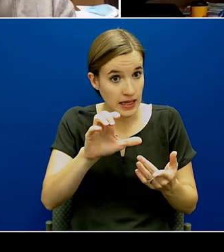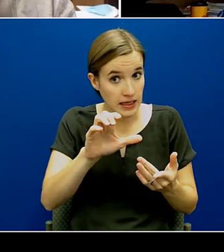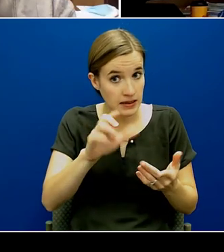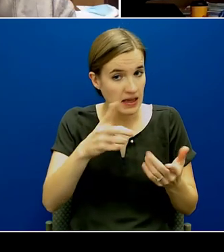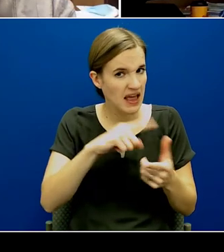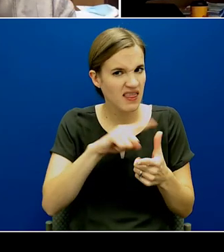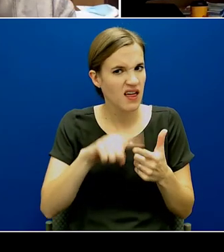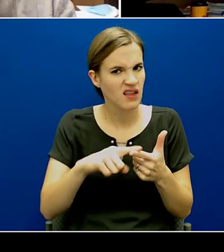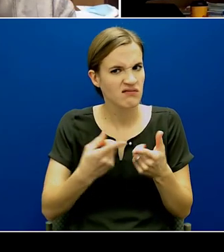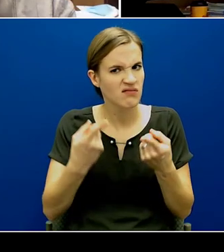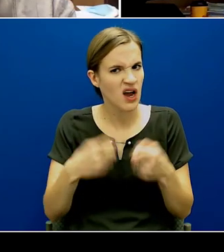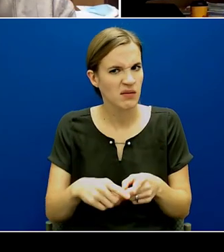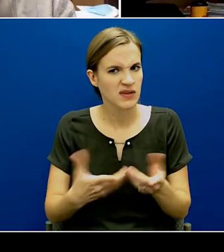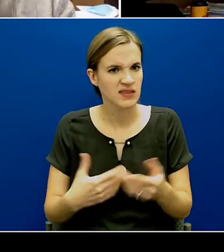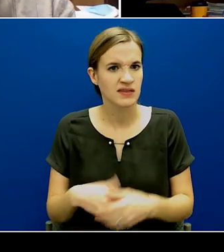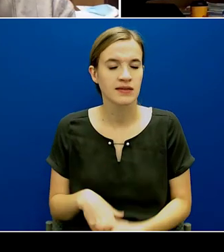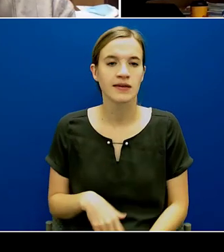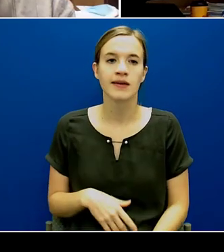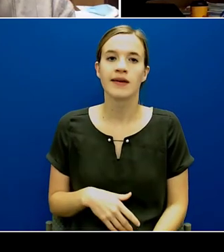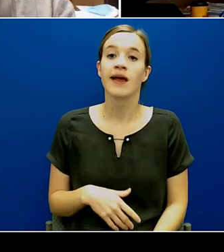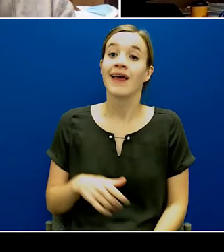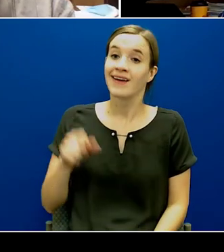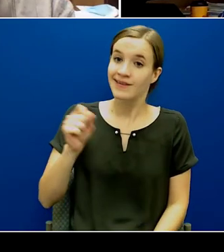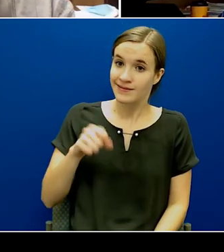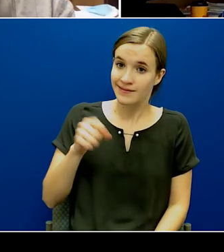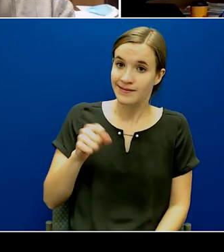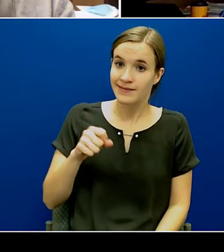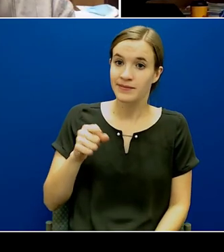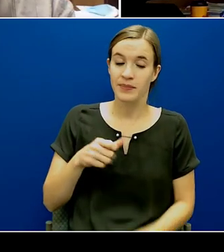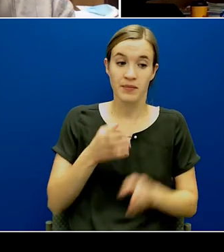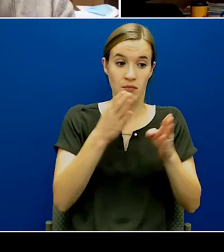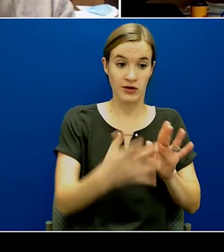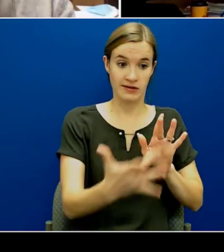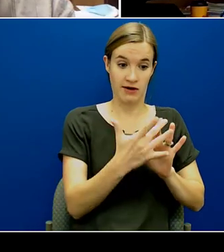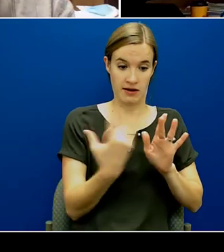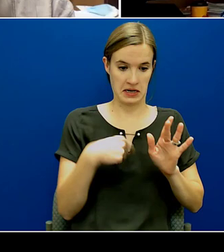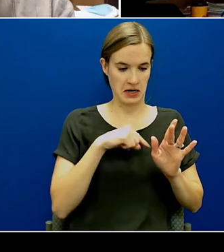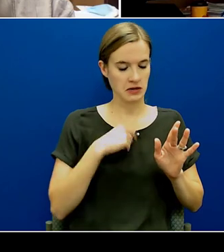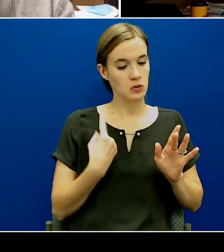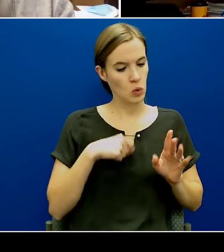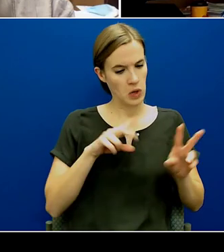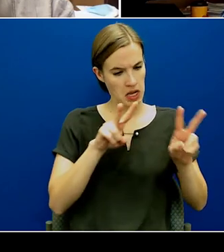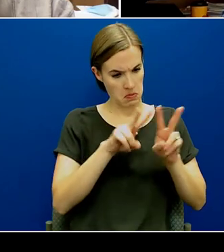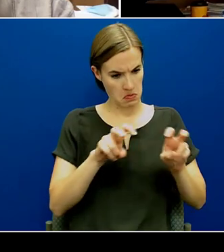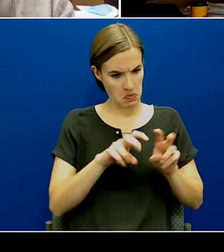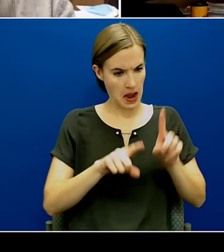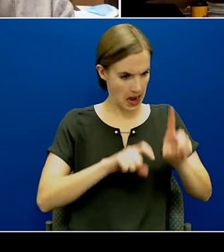program, we give them a transportation card, which has all of the providers listed on it,